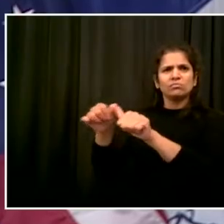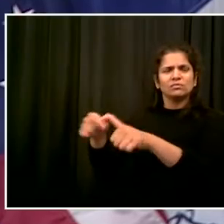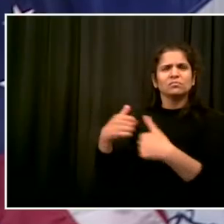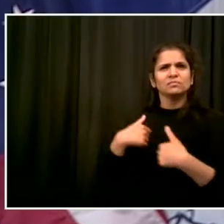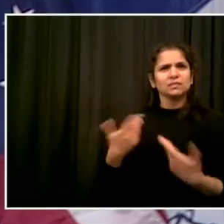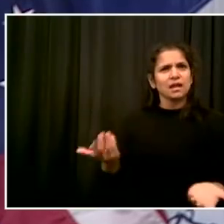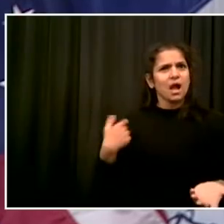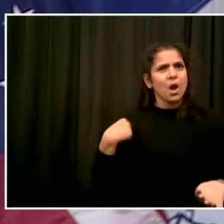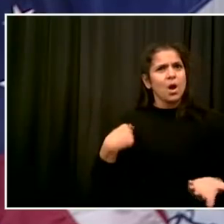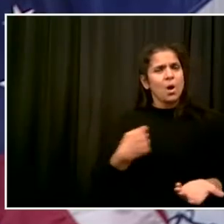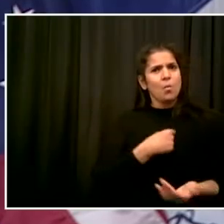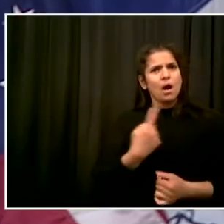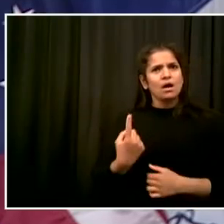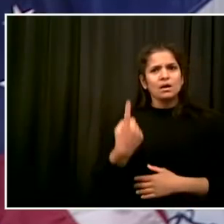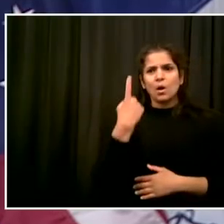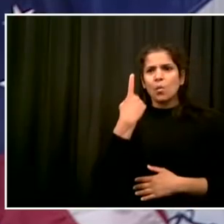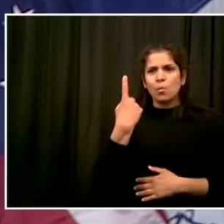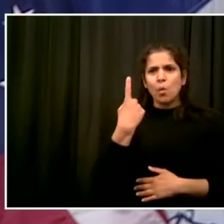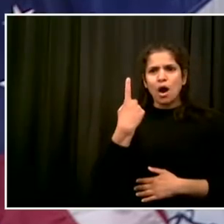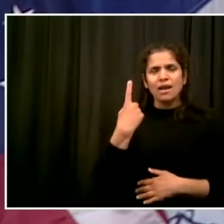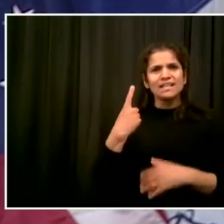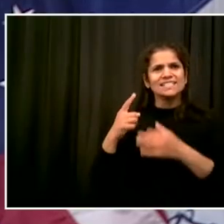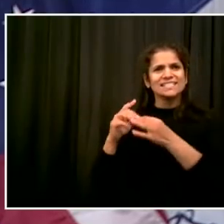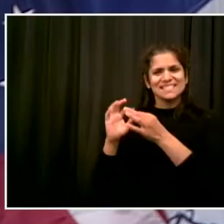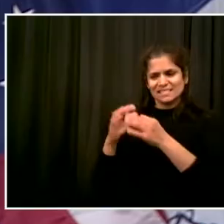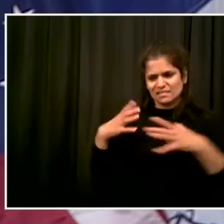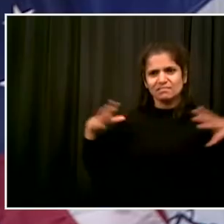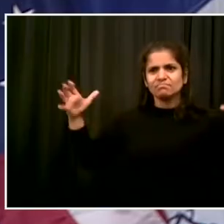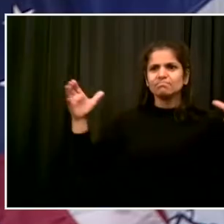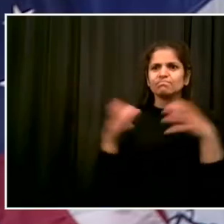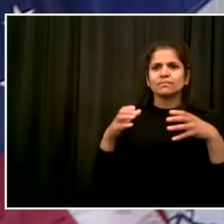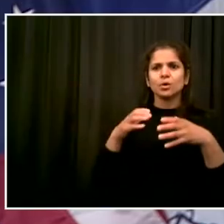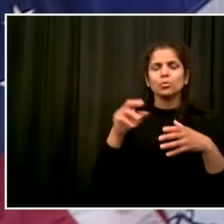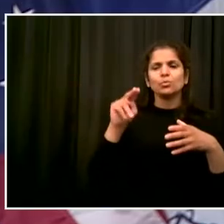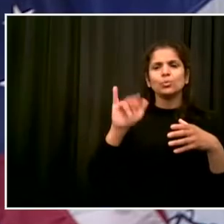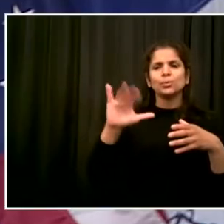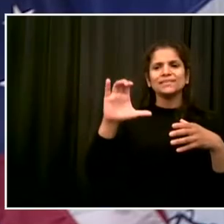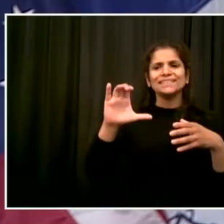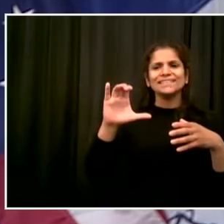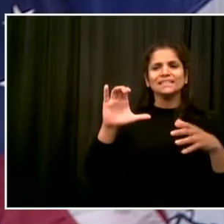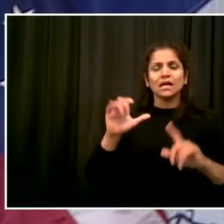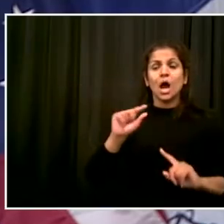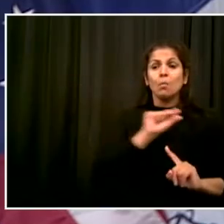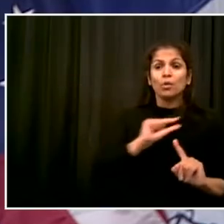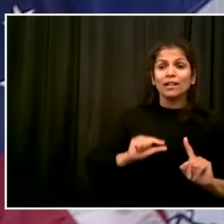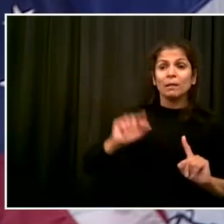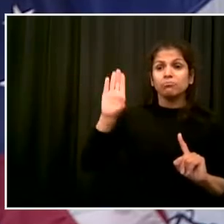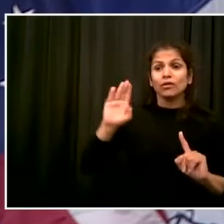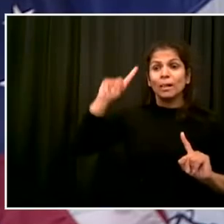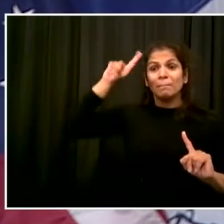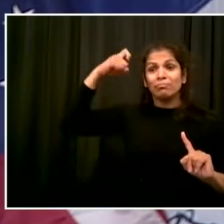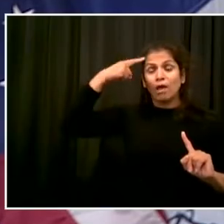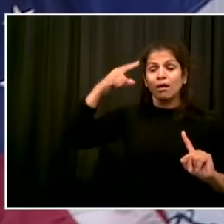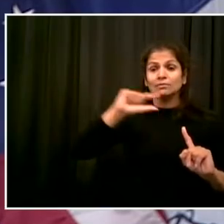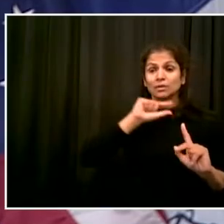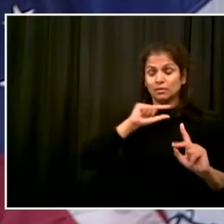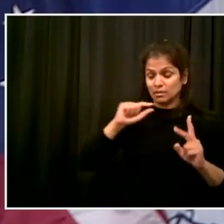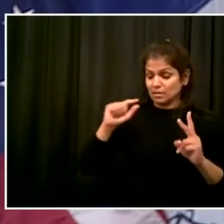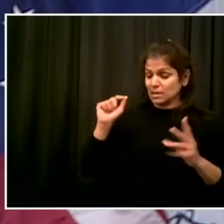THOSE BEFORE THE REST OF E TH CITY? THIS IS ABOUT HEALTH AND AFSEY TAND A VERY CAREFUL